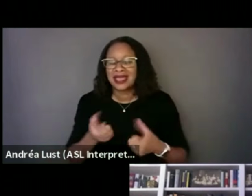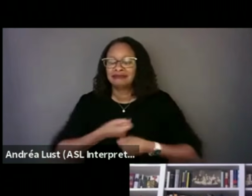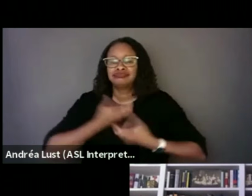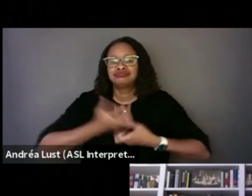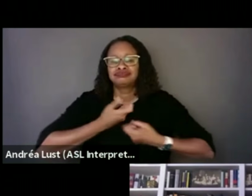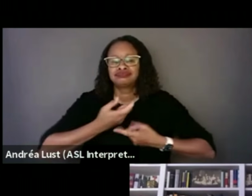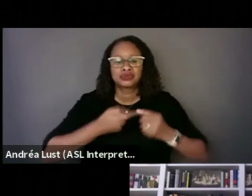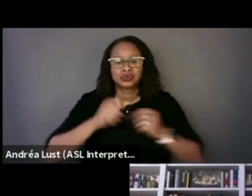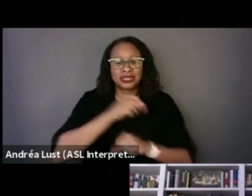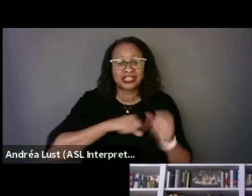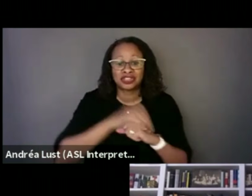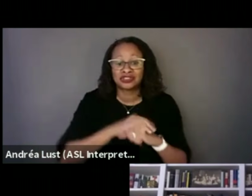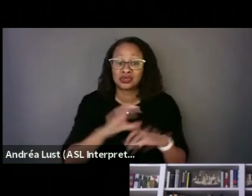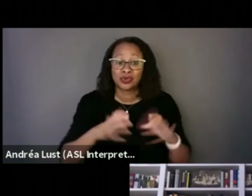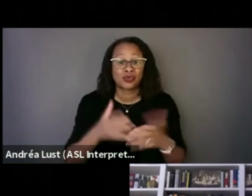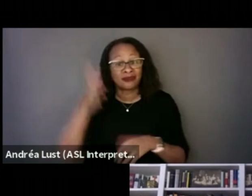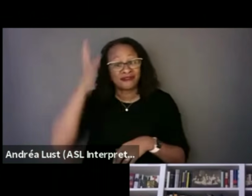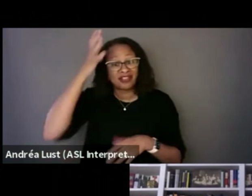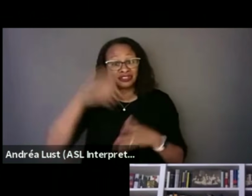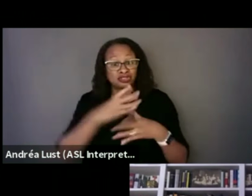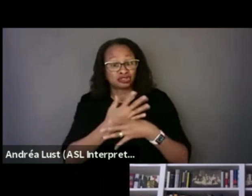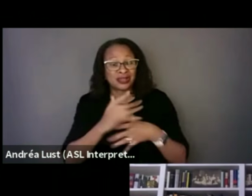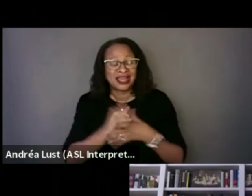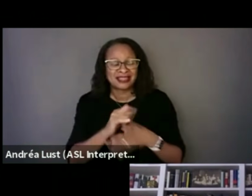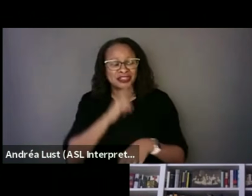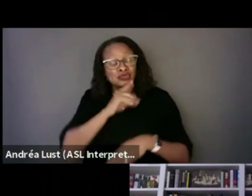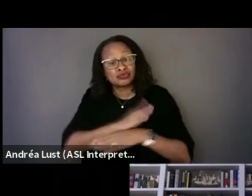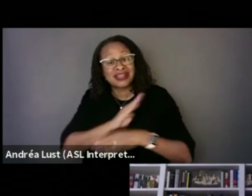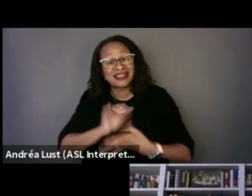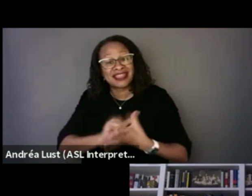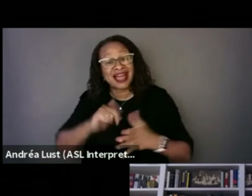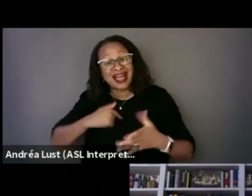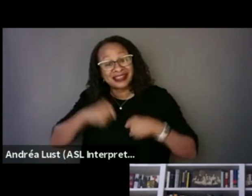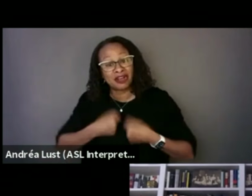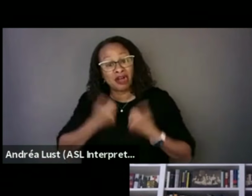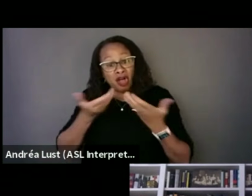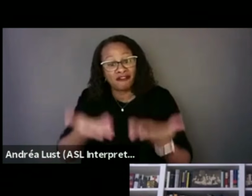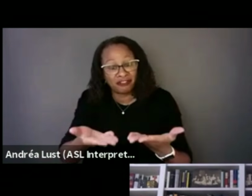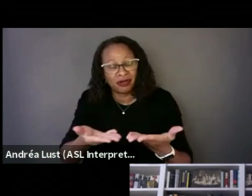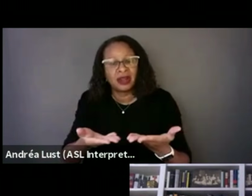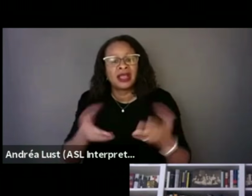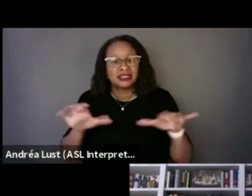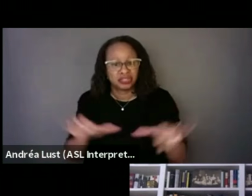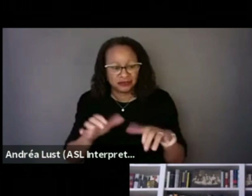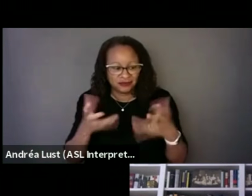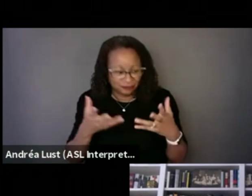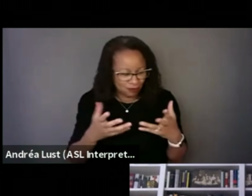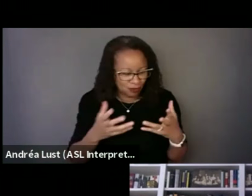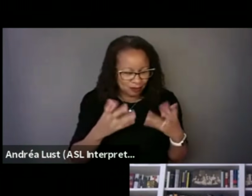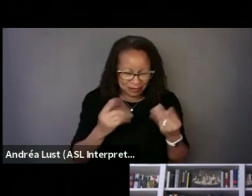And so that's the authenticity that I can offer you having done my homework ahead of time and surrounded